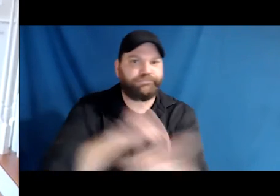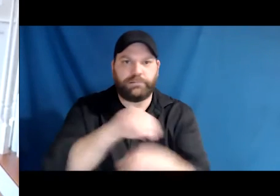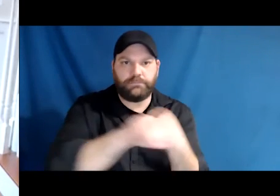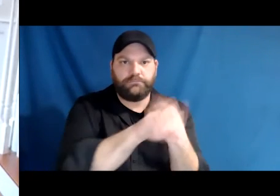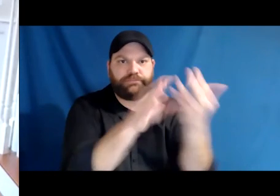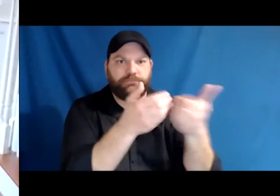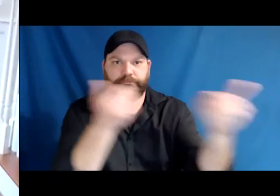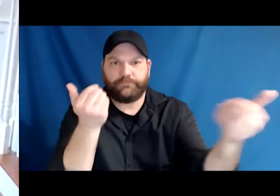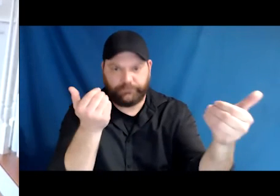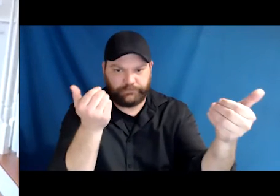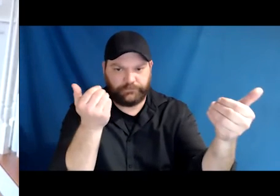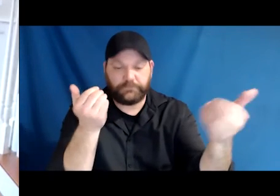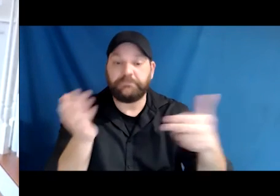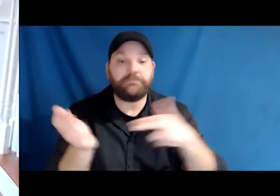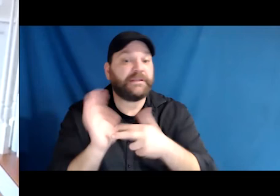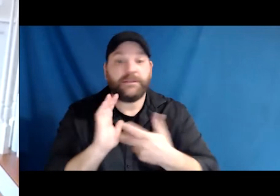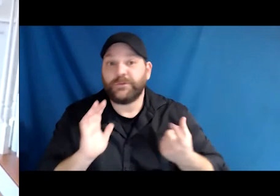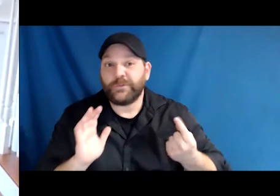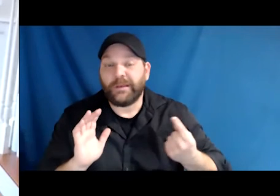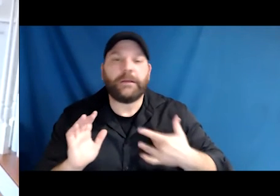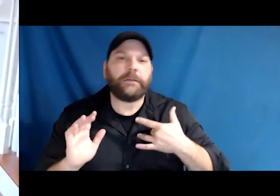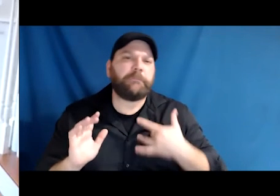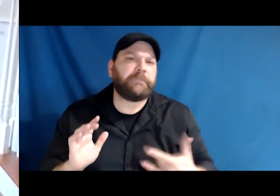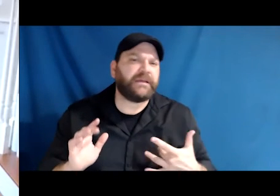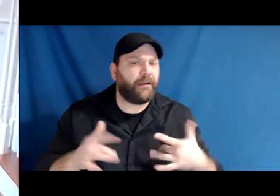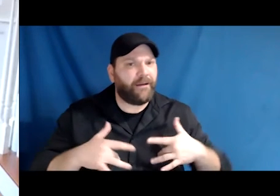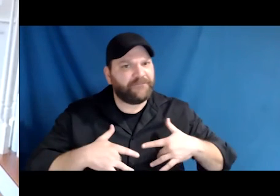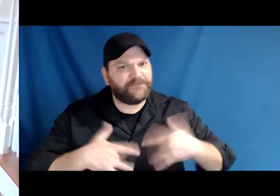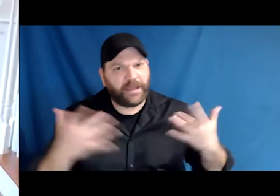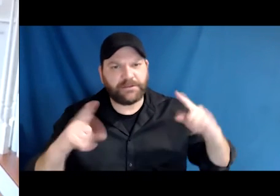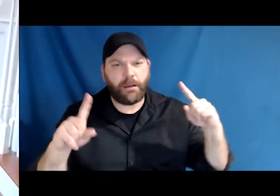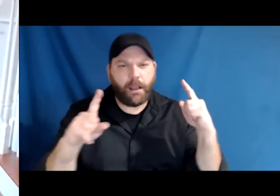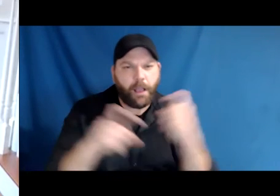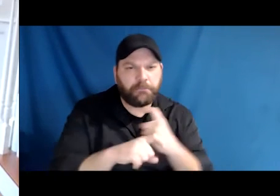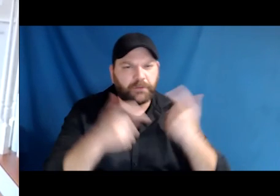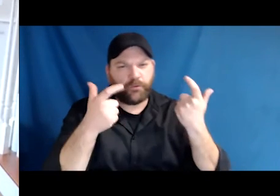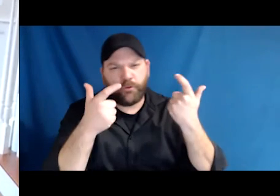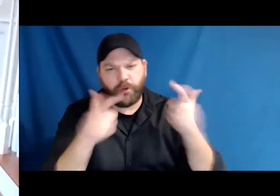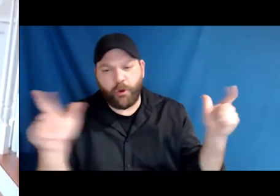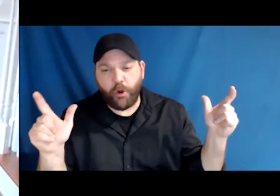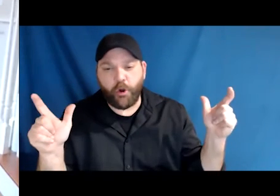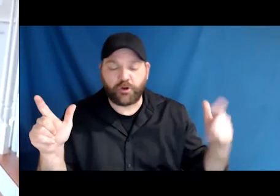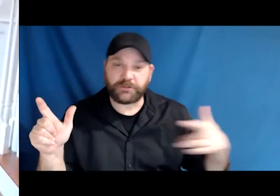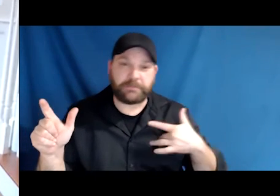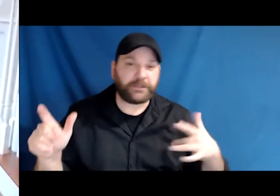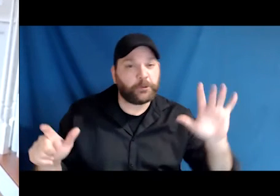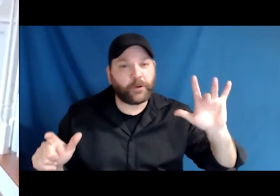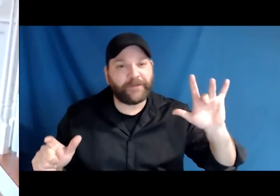This means very large and complex events which hosted over 25 speakers, artists,